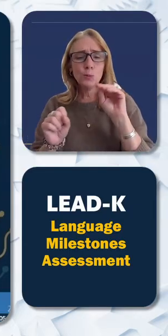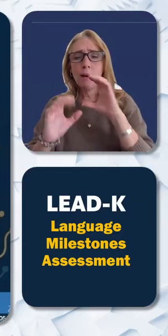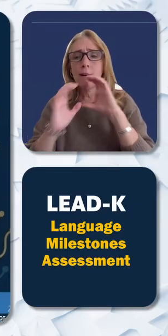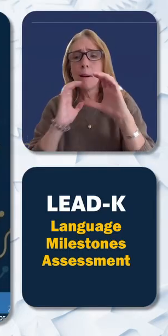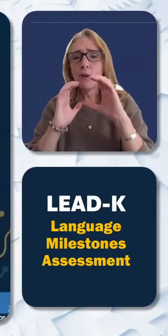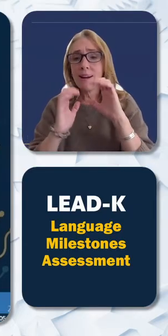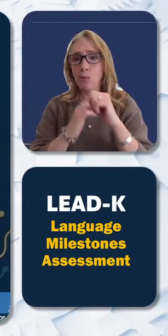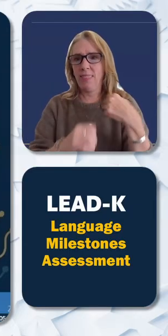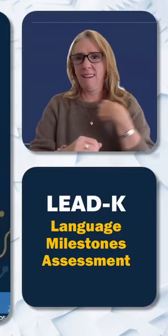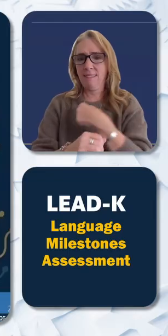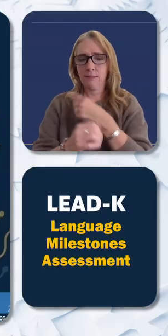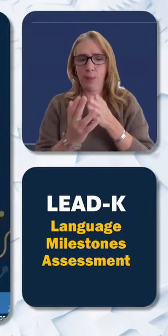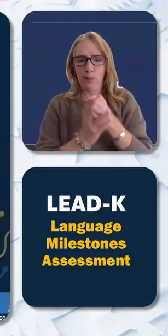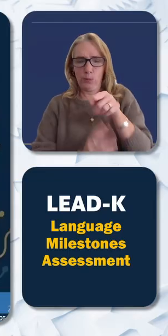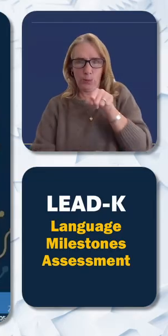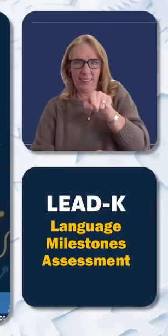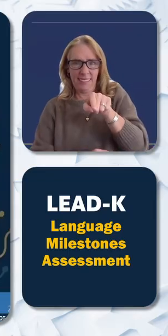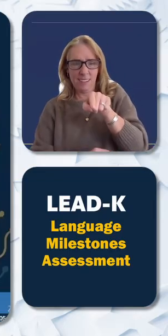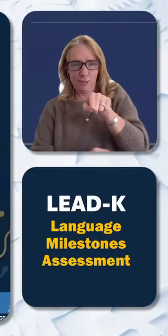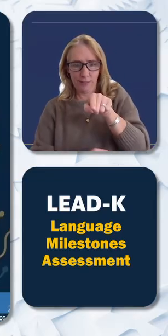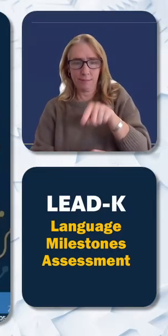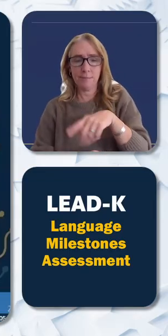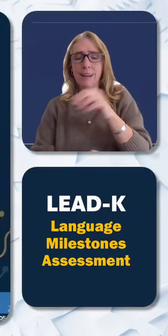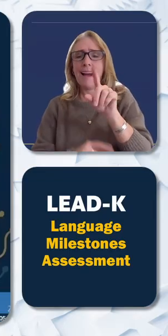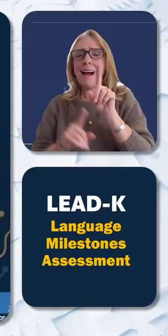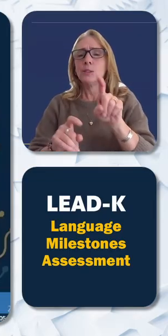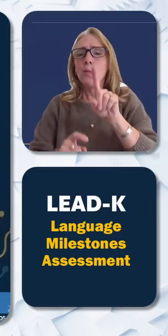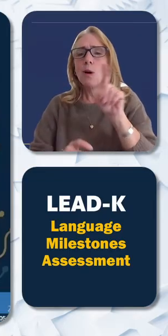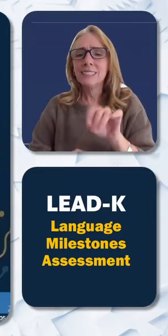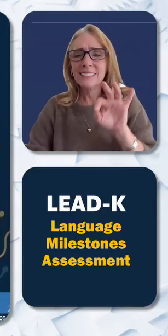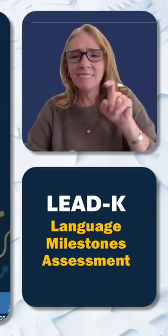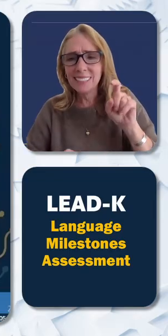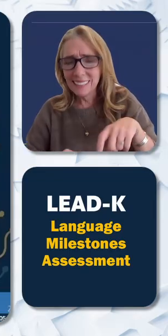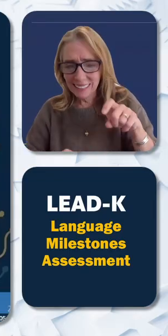bottom of your Zoom window. Please feel free to communicate to us through that